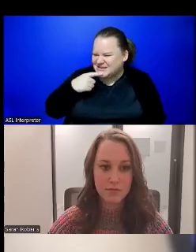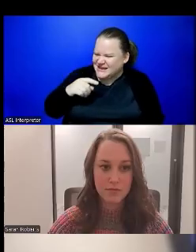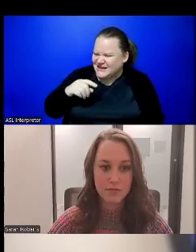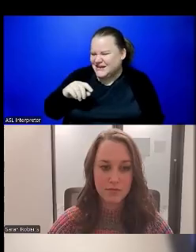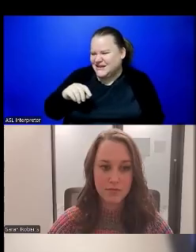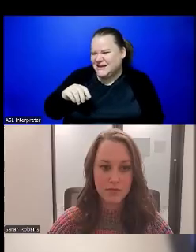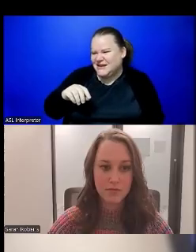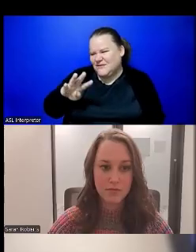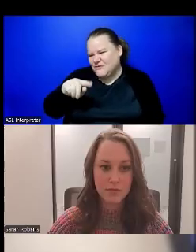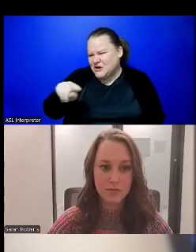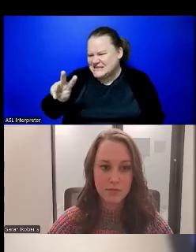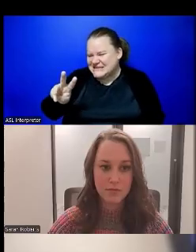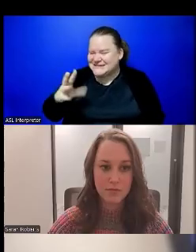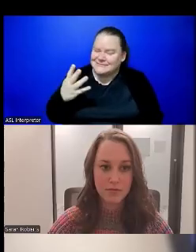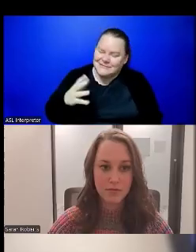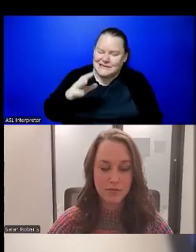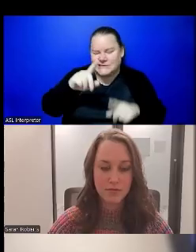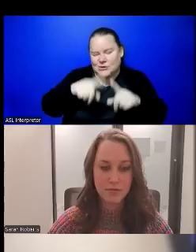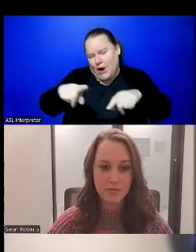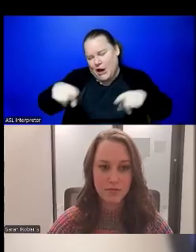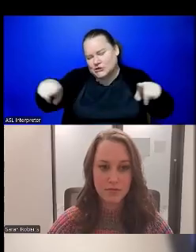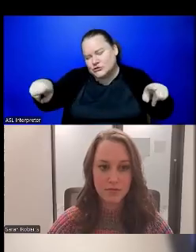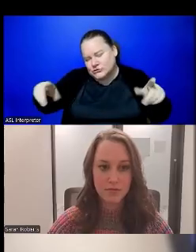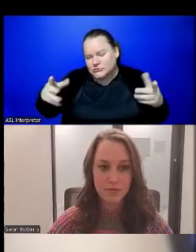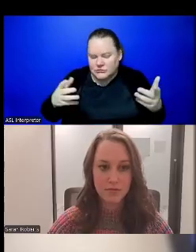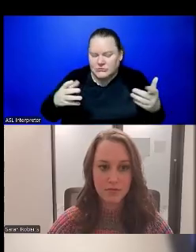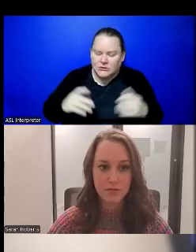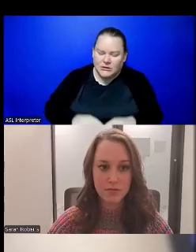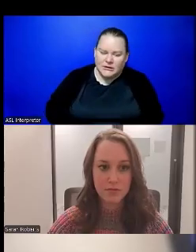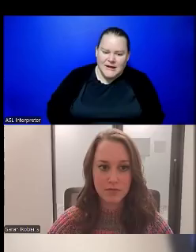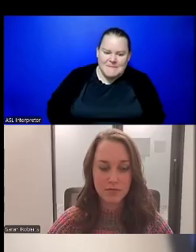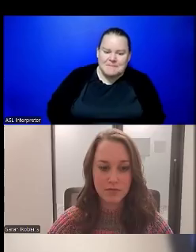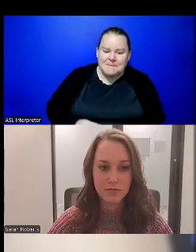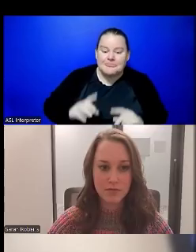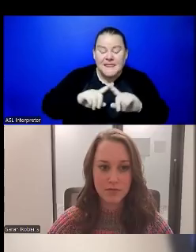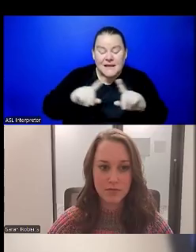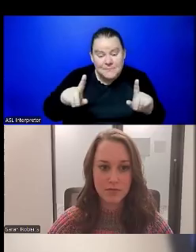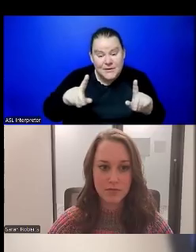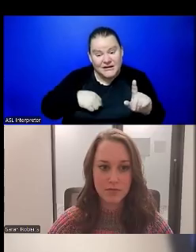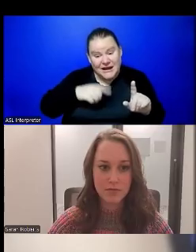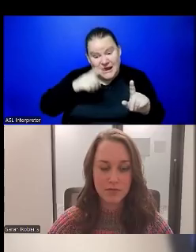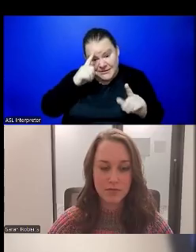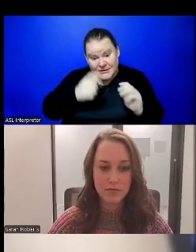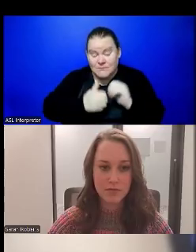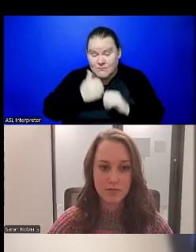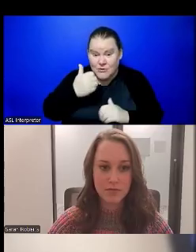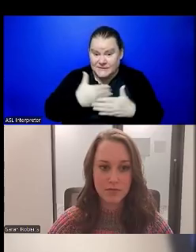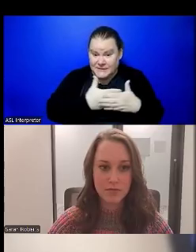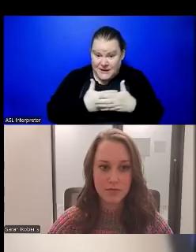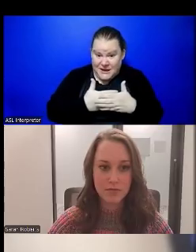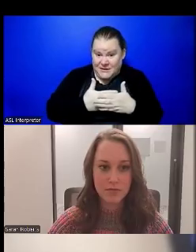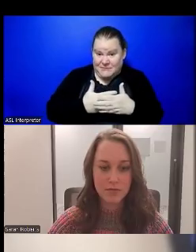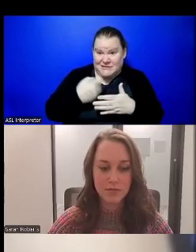there's a wide range, as it is, a spectrum disorder. But I think most of the babies in the last two or three years, they're